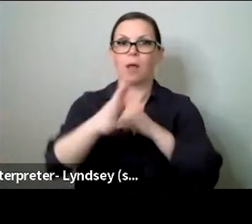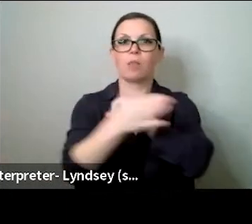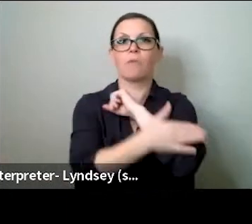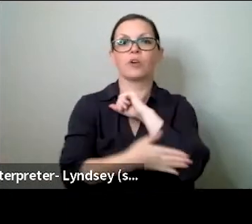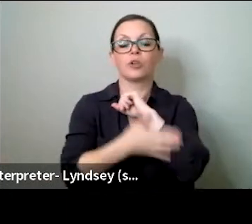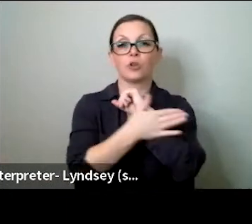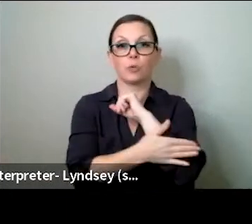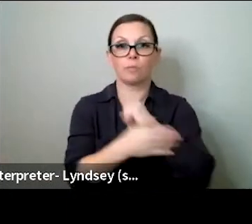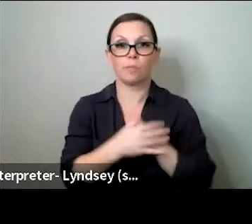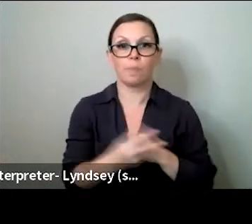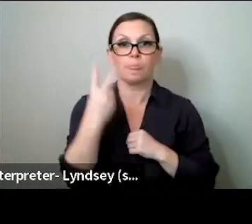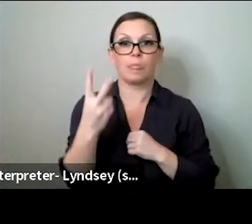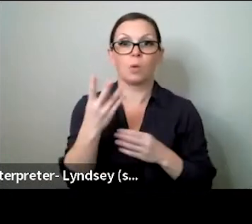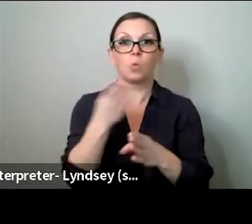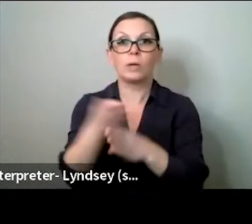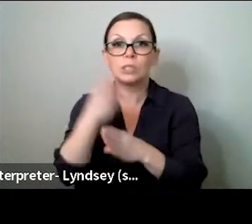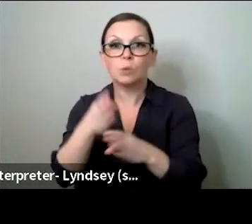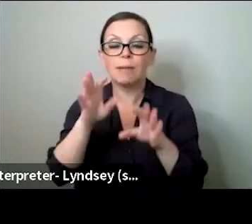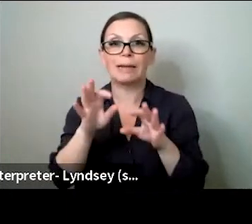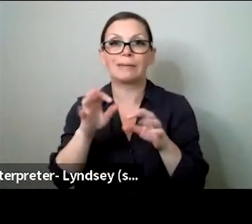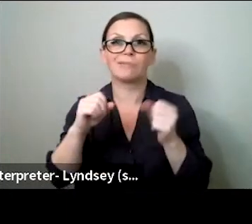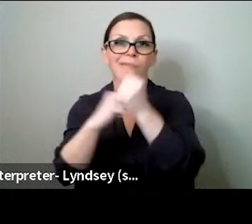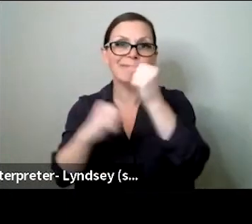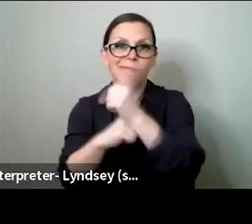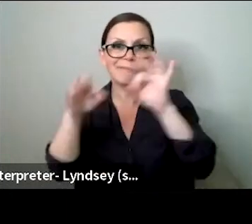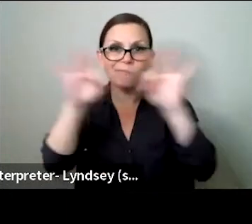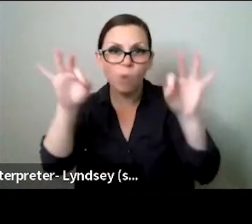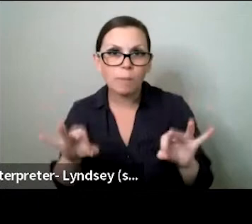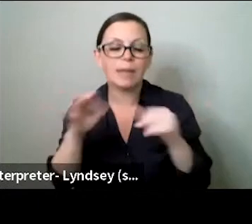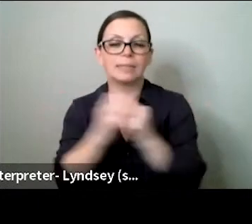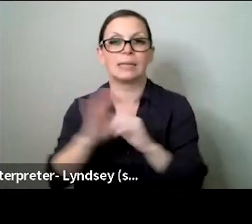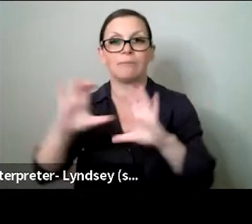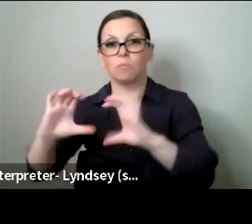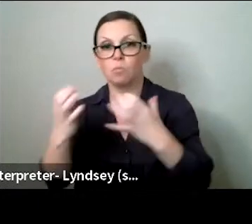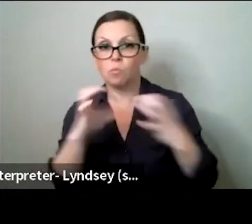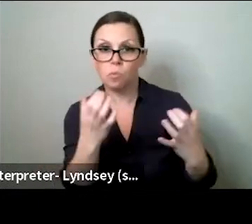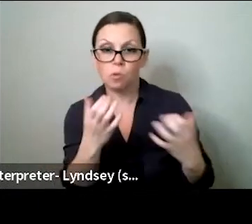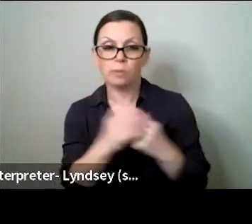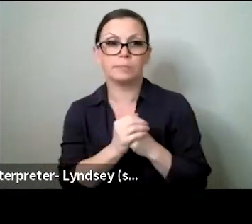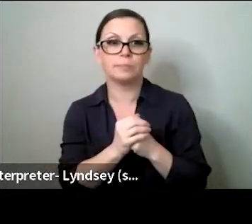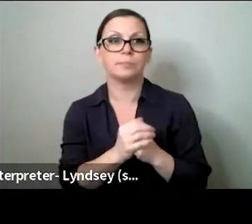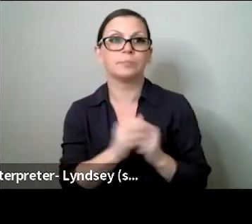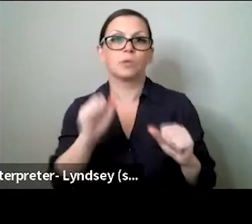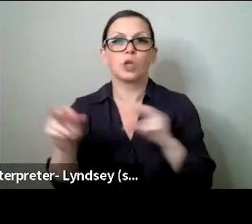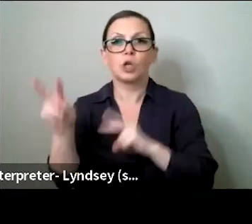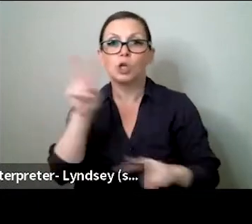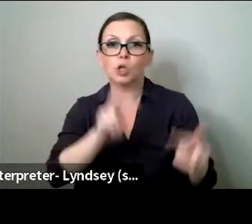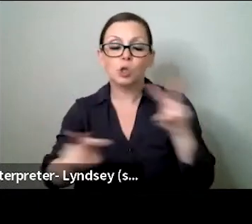We have two main formats for these classes. You may read with a casting director live on Zoom,